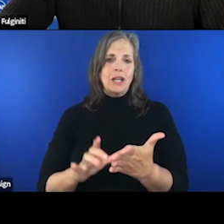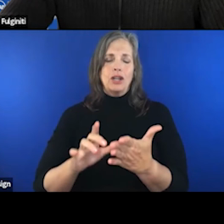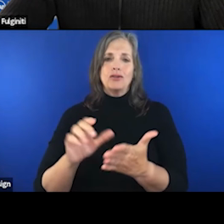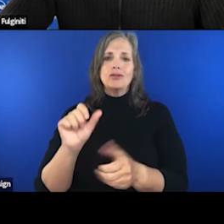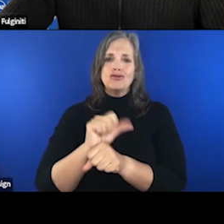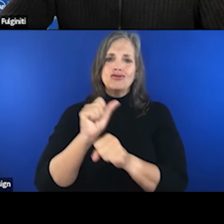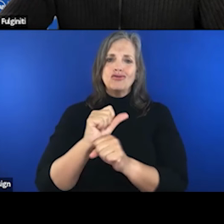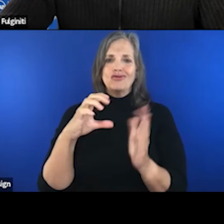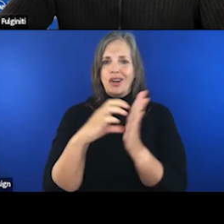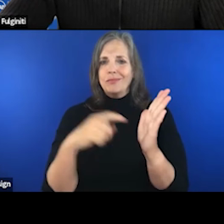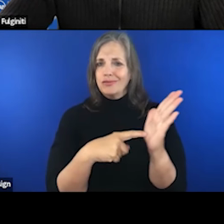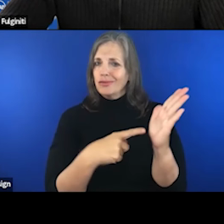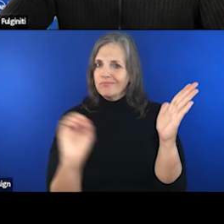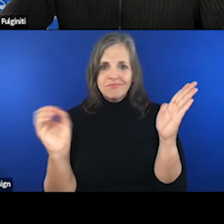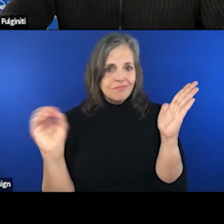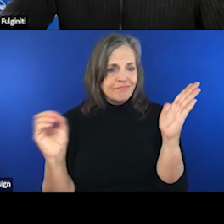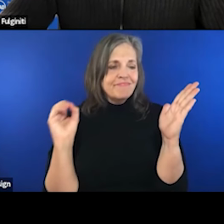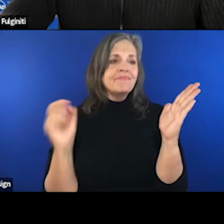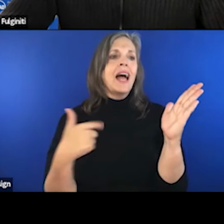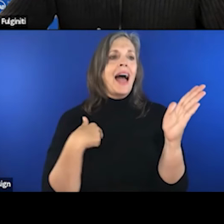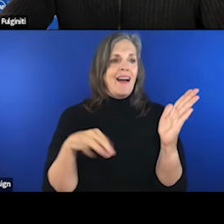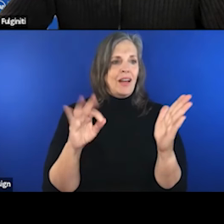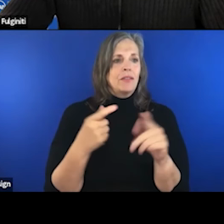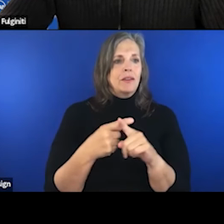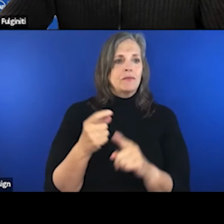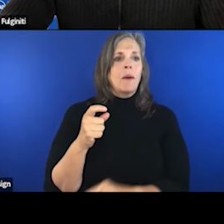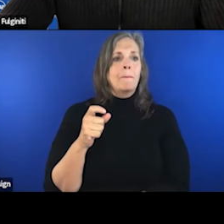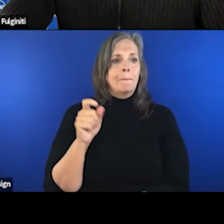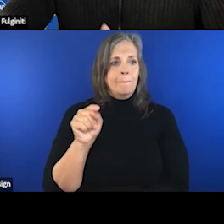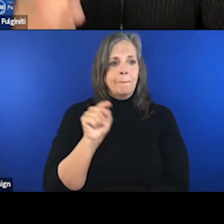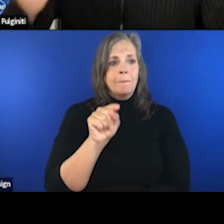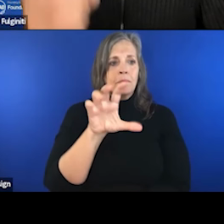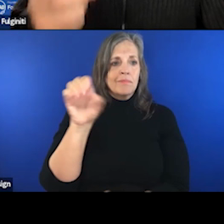from the interaction design foundation this was published in 2021 and as you can see on